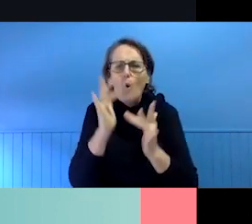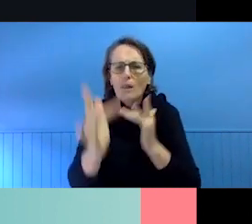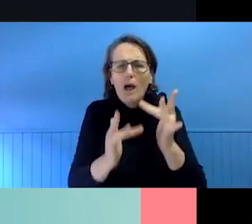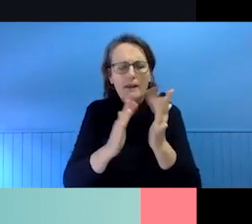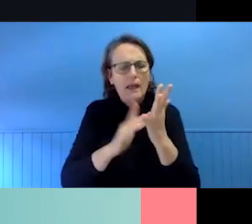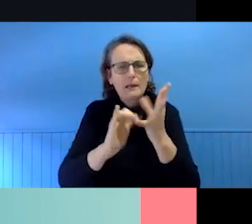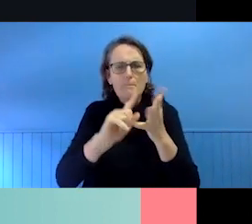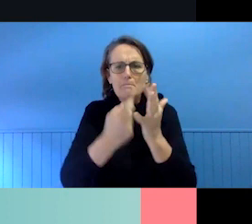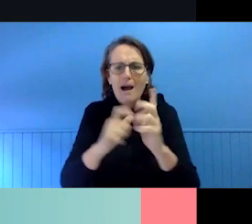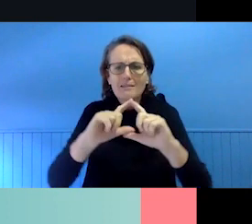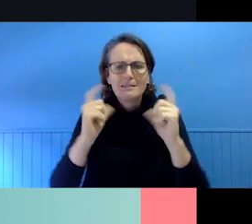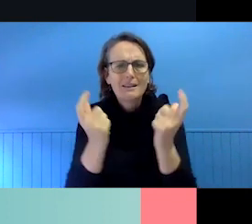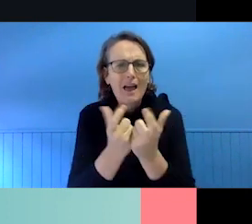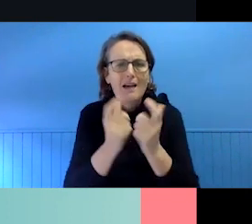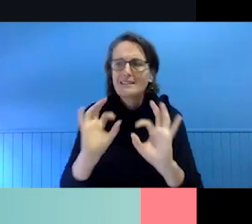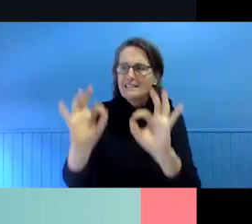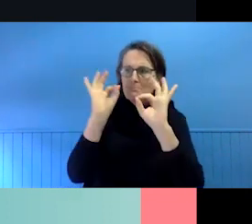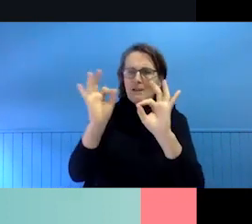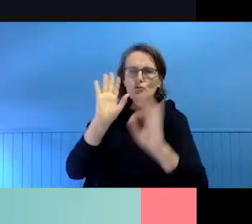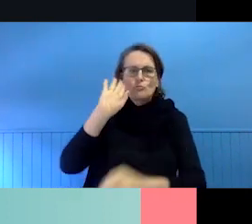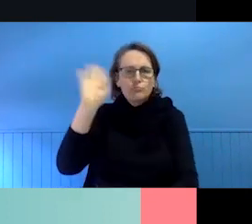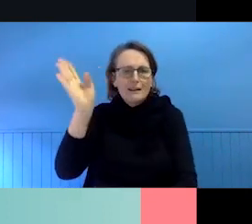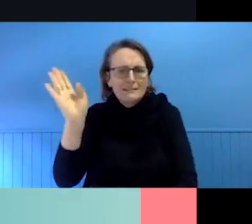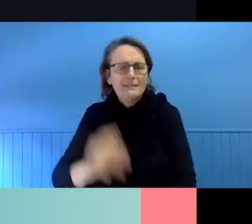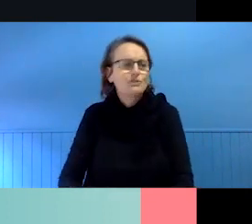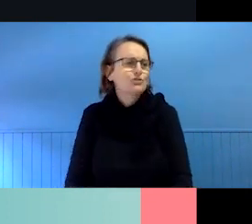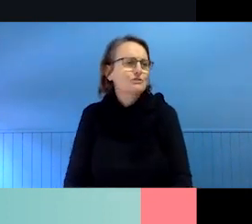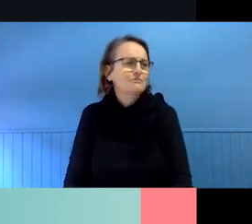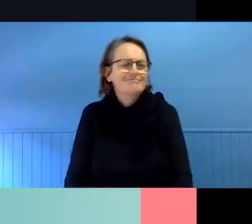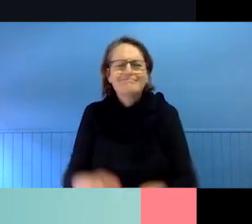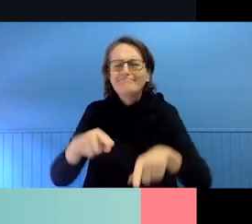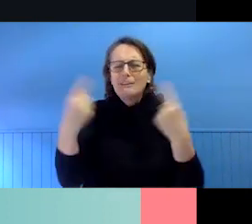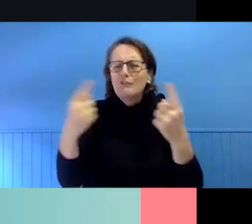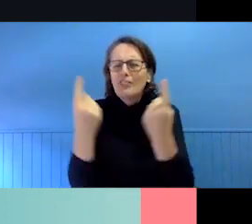special presentations, behind the scenes, readings of new work, that sort of thing.